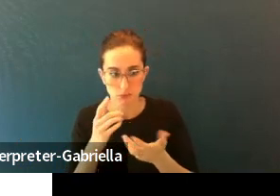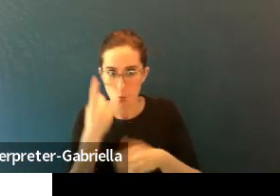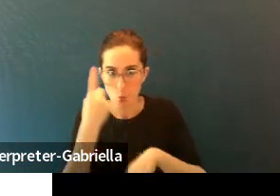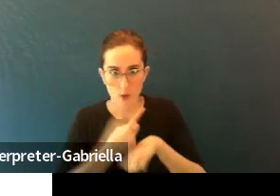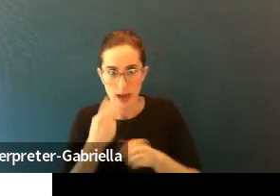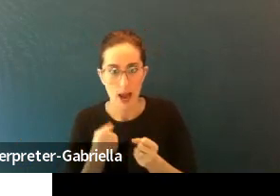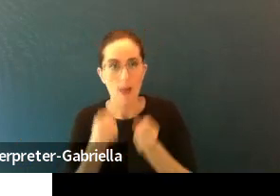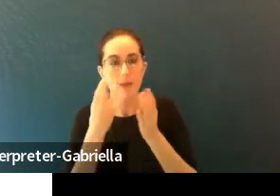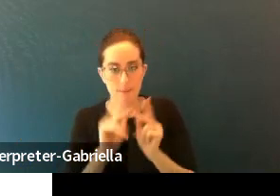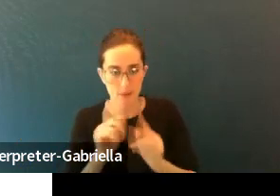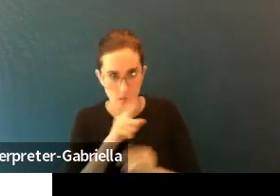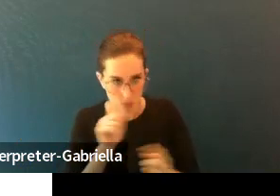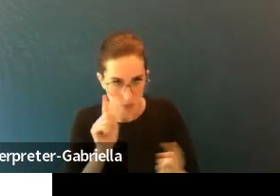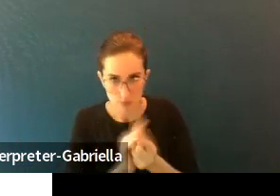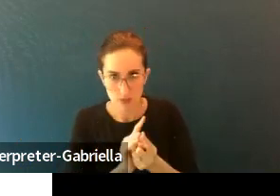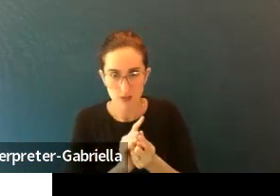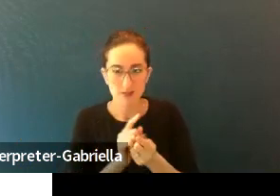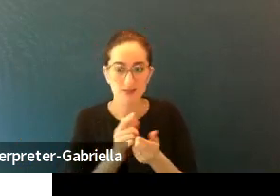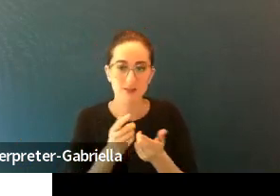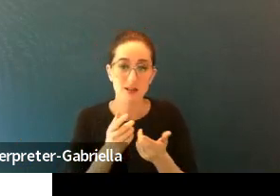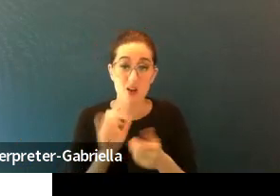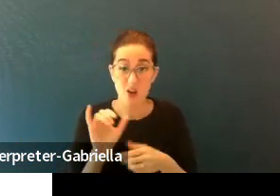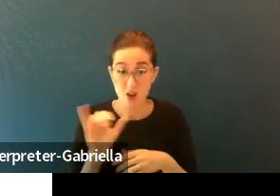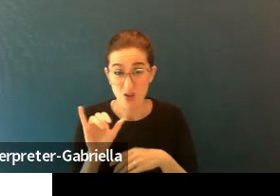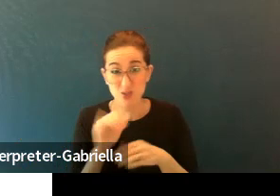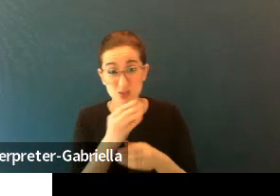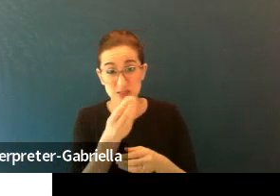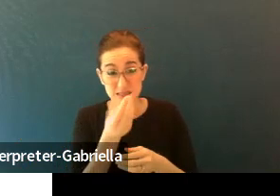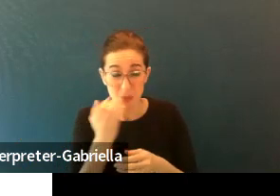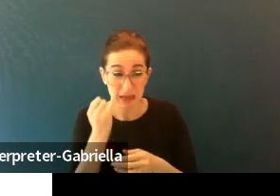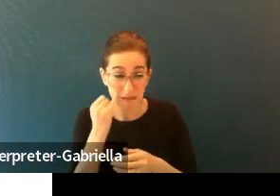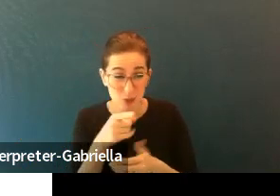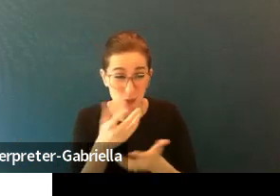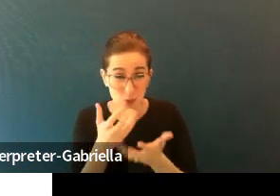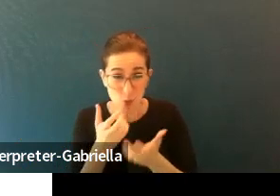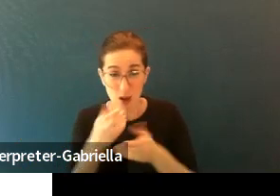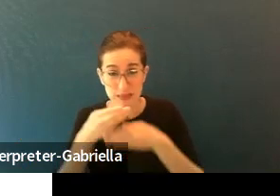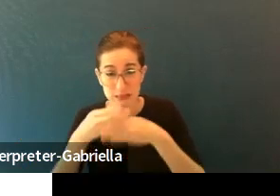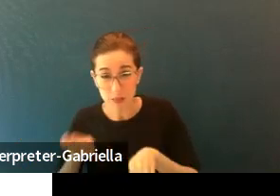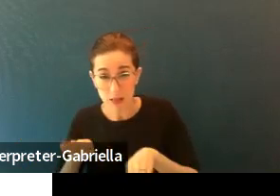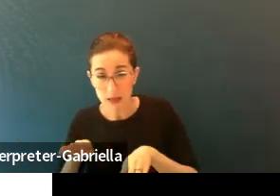So tell us if you wanted by gender and ethnicity. So for that request